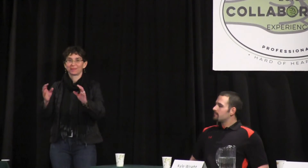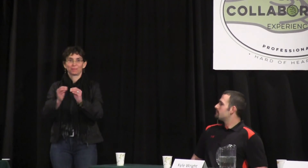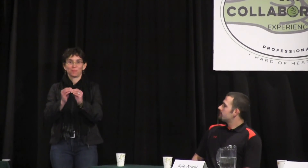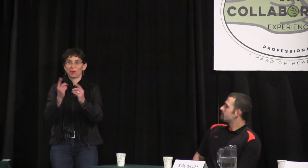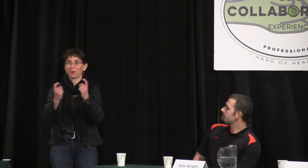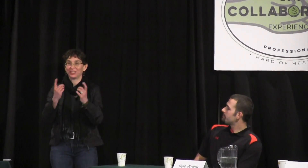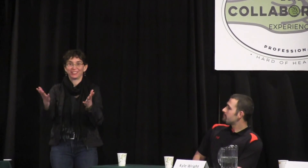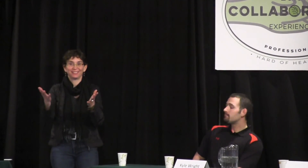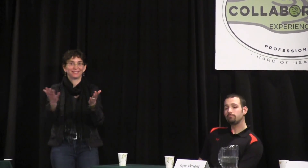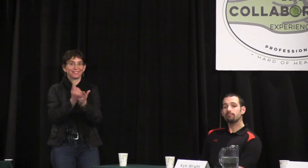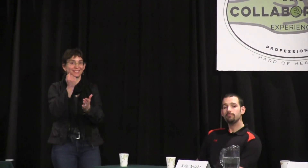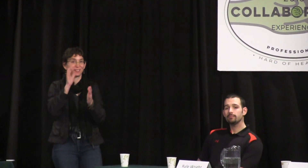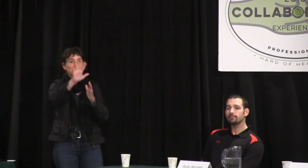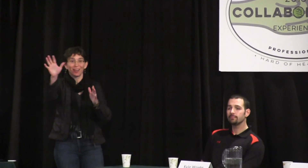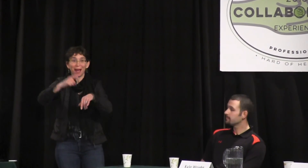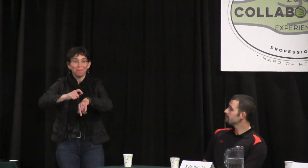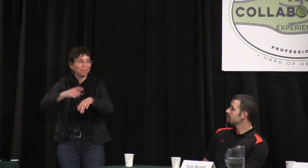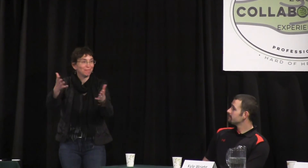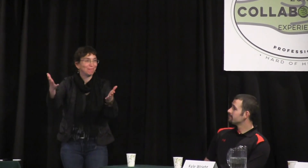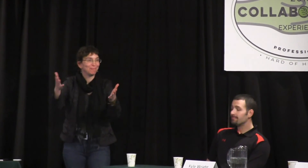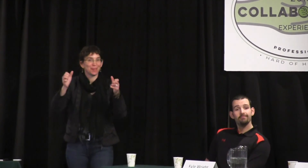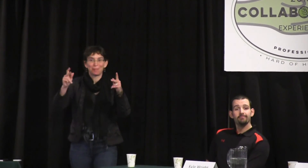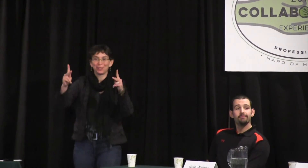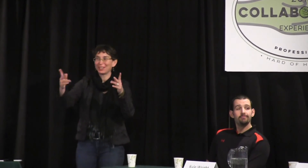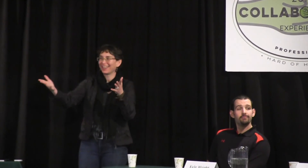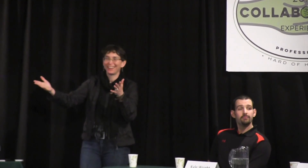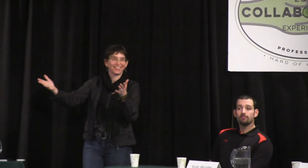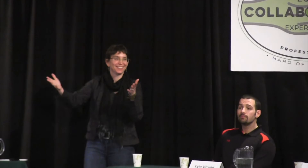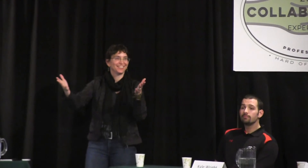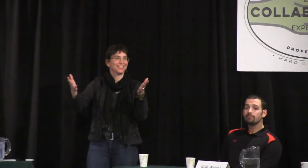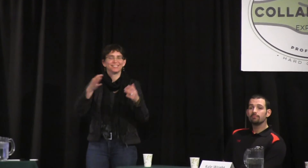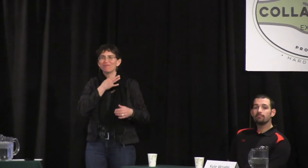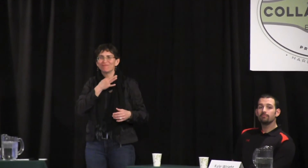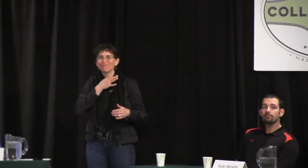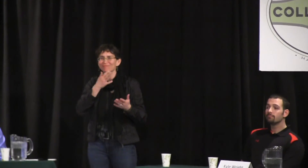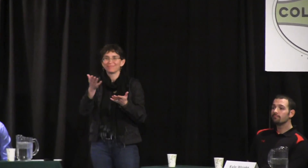Great, any more questions from the audience. This is your time. Any burning questions?